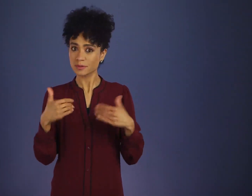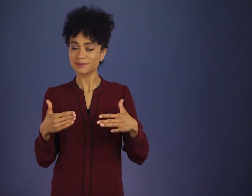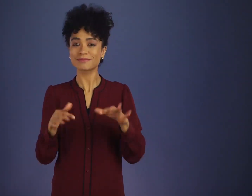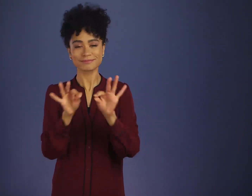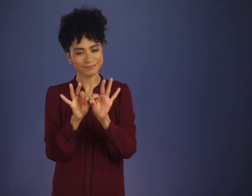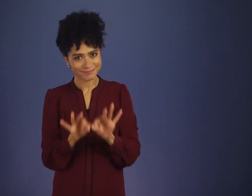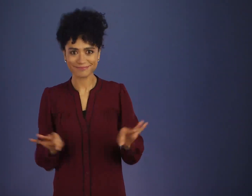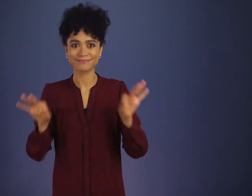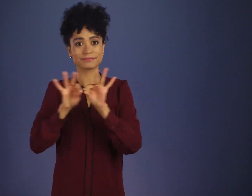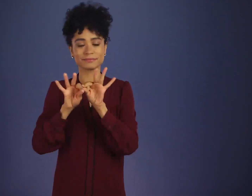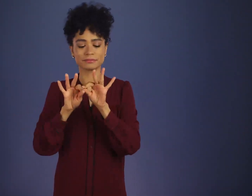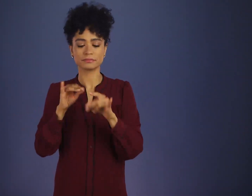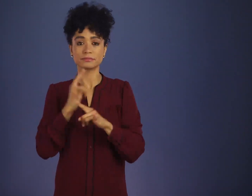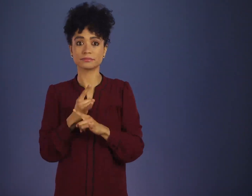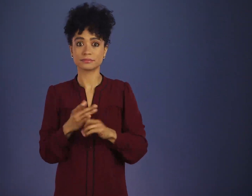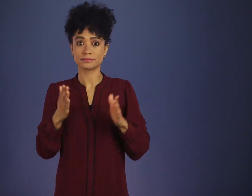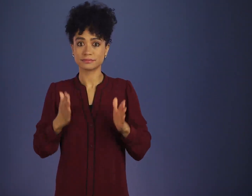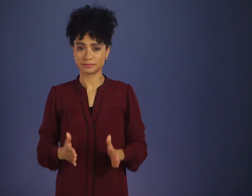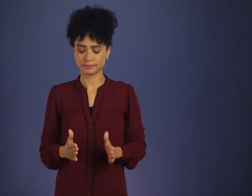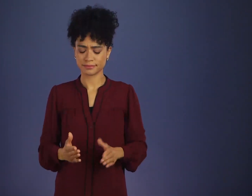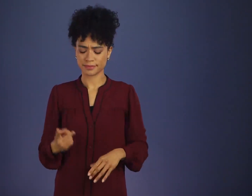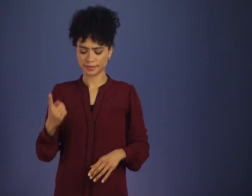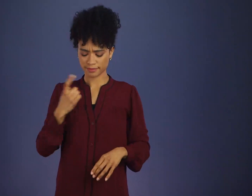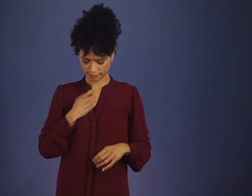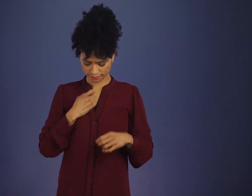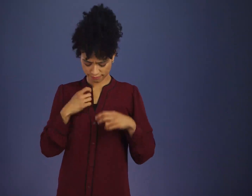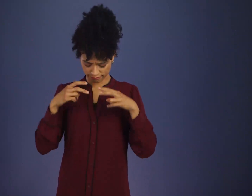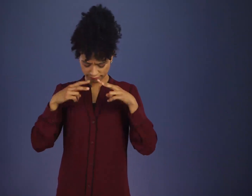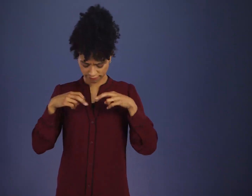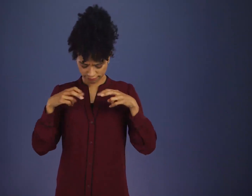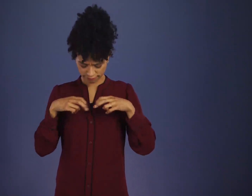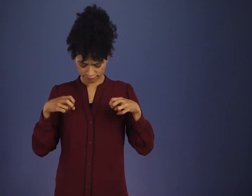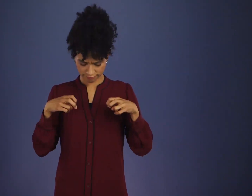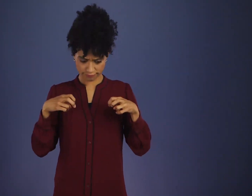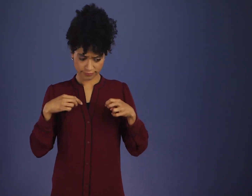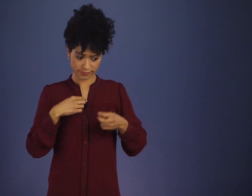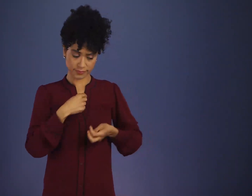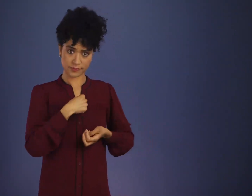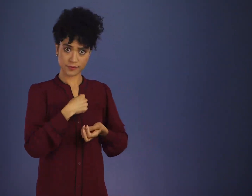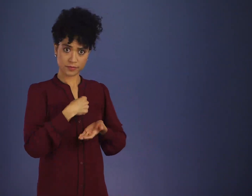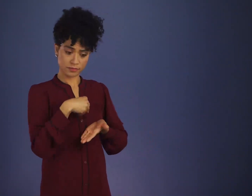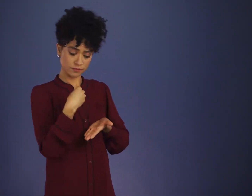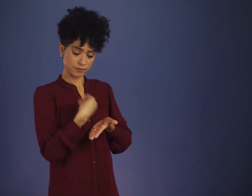Also of importance for most alcoholics are the questions they must ask about their behavior